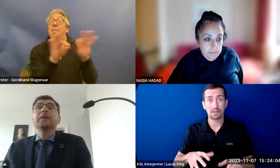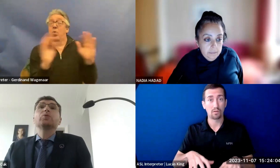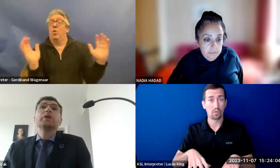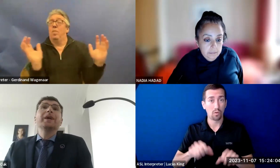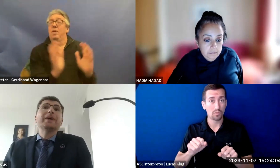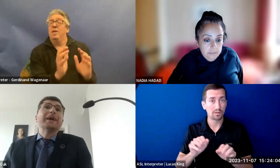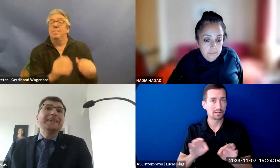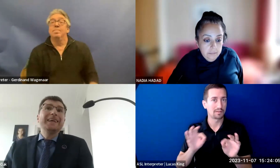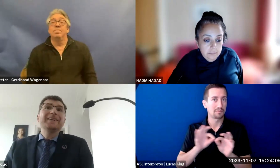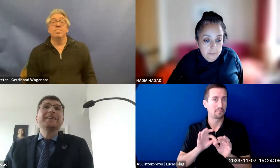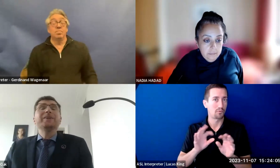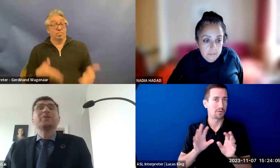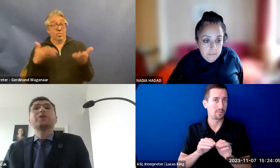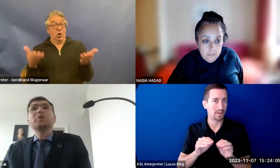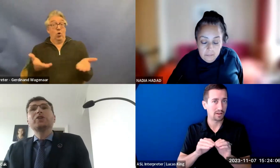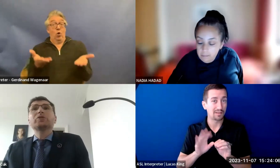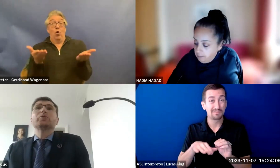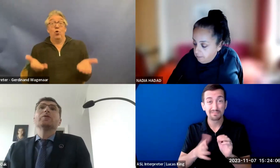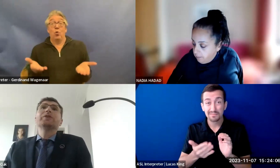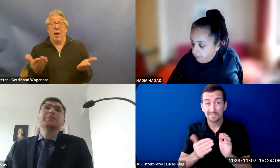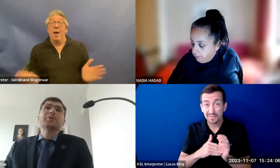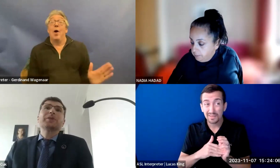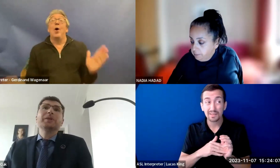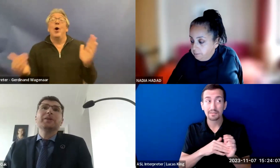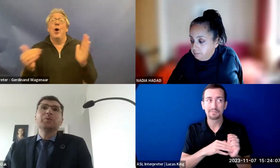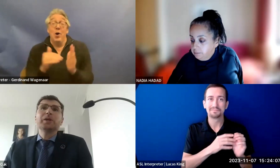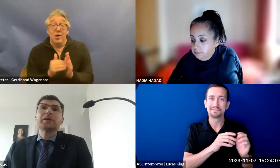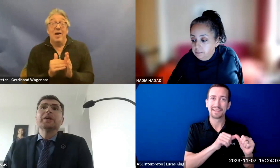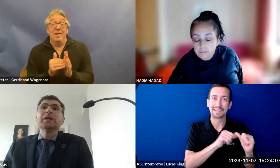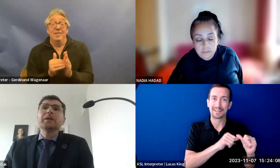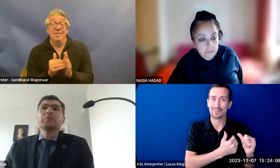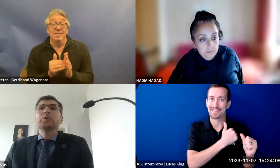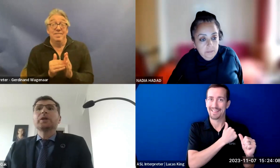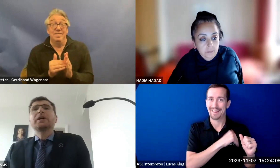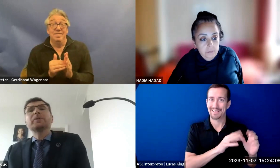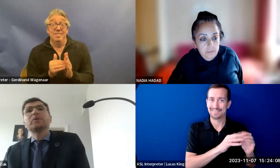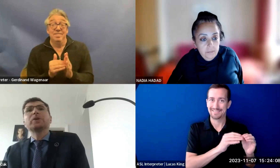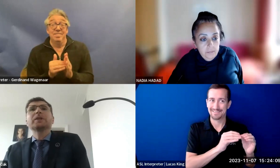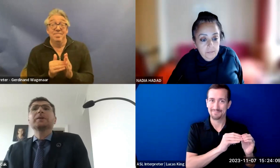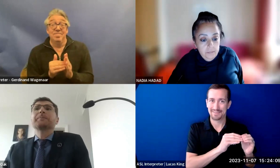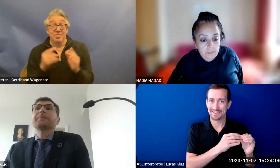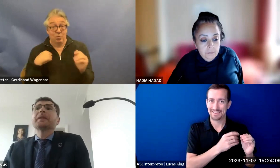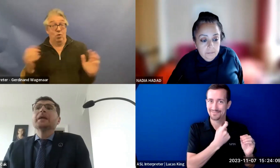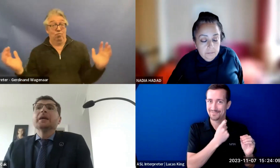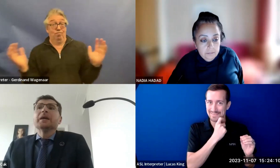Today, again, in continuation of that important meeting, we are coming together.